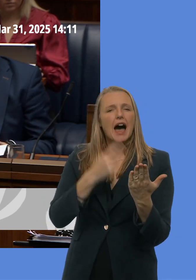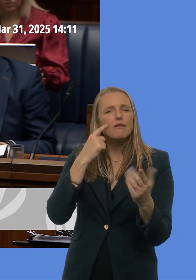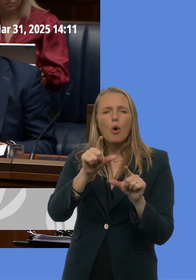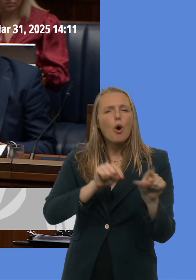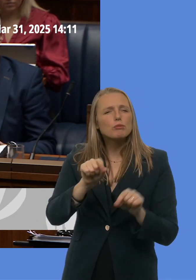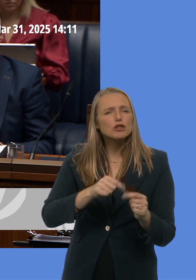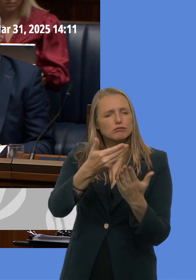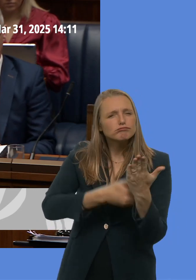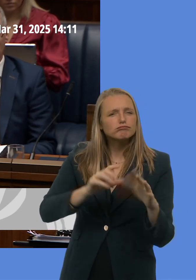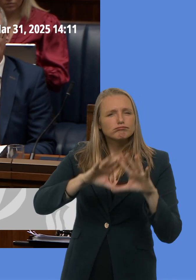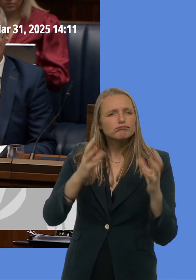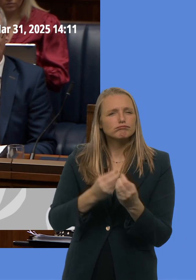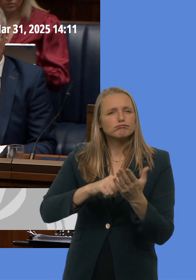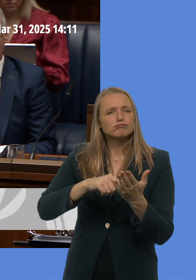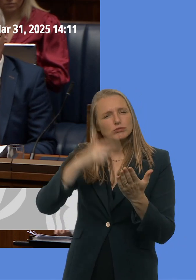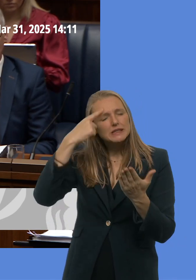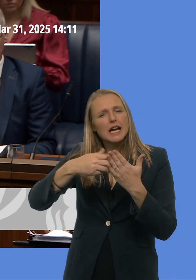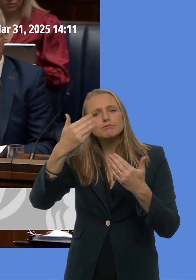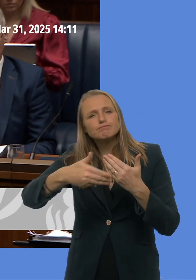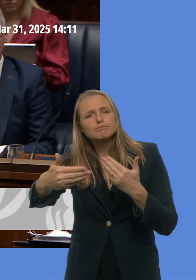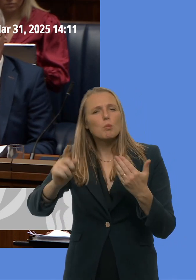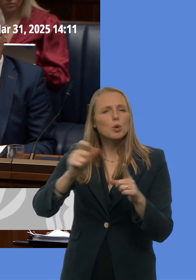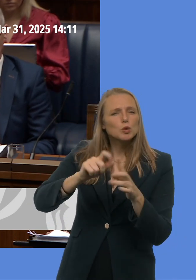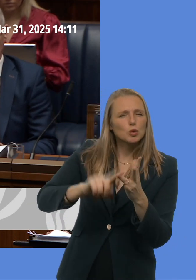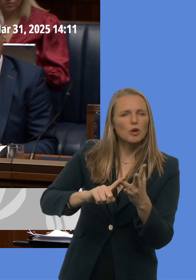and development of a business case. The Working Group was then stood down.